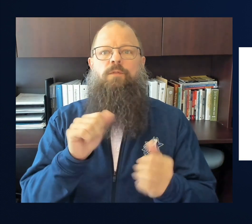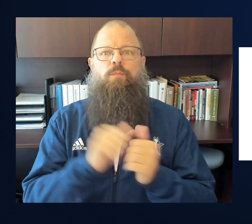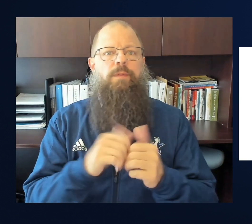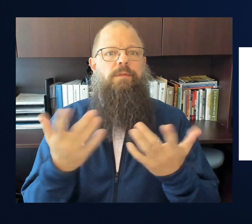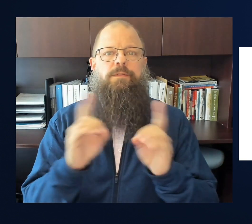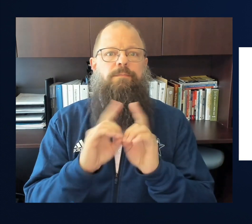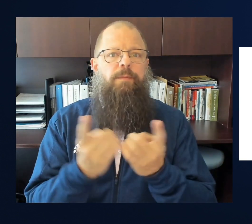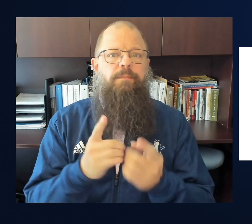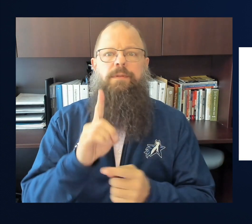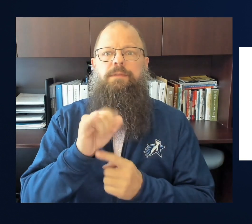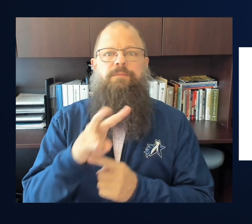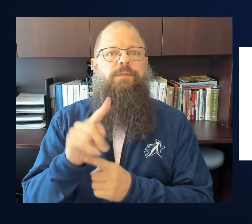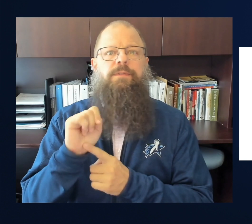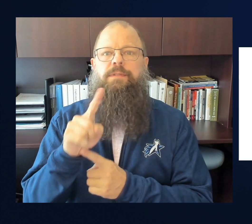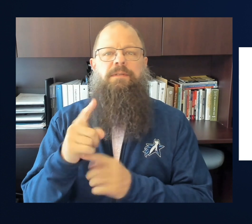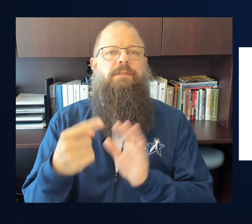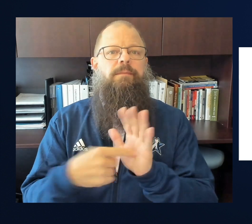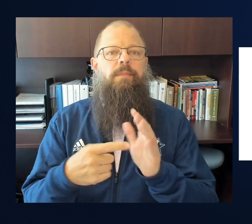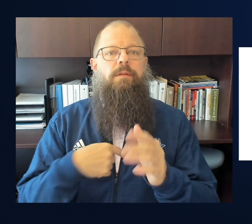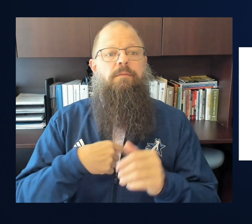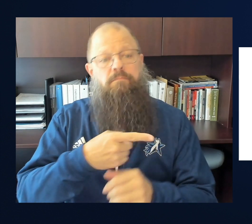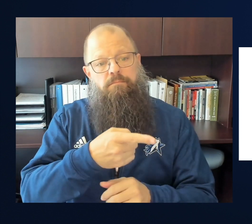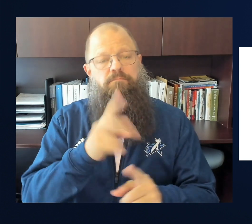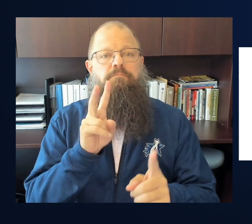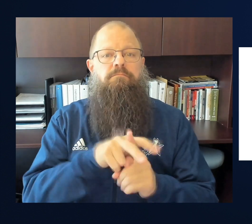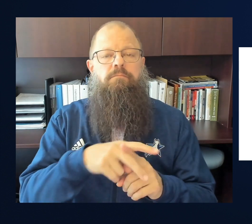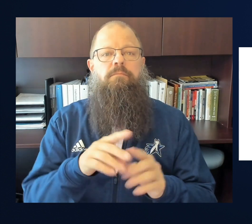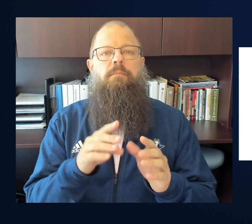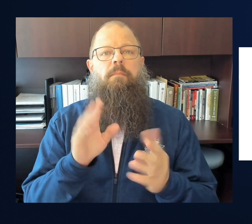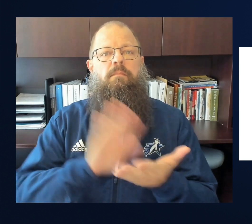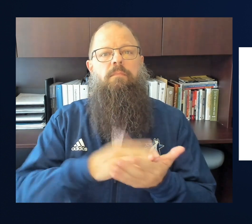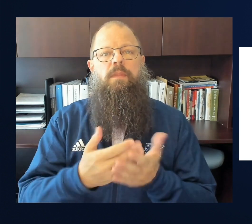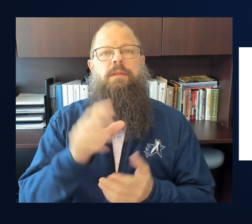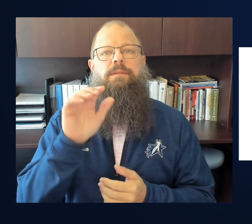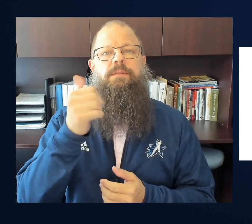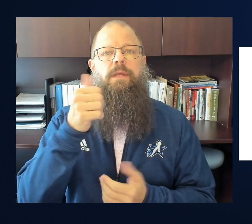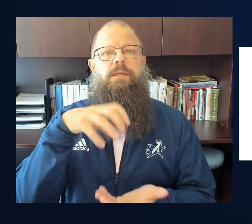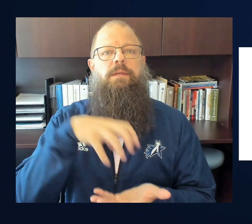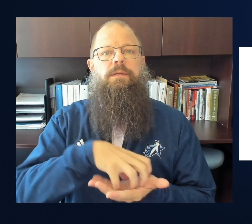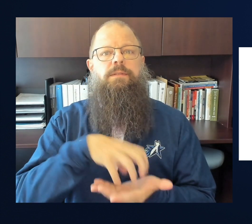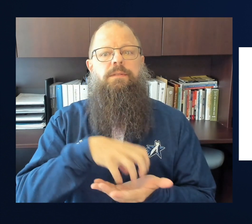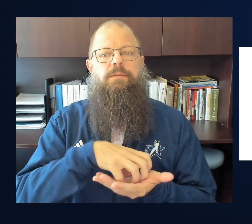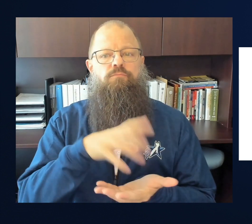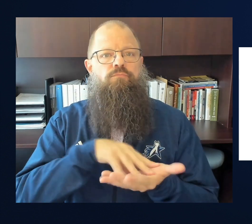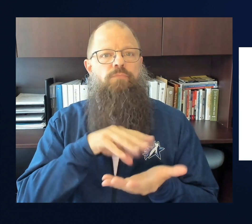ambiguous goal or a goal that is not relevant to TSD or the job position